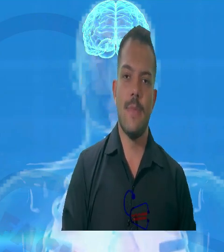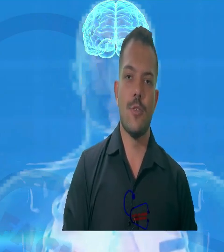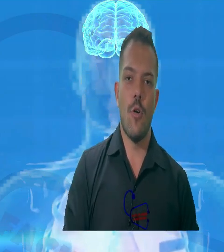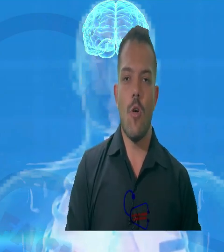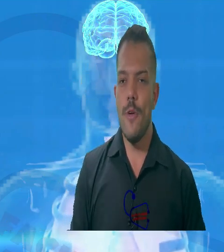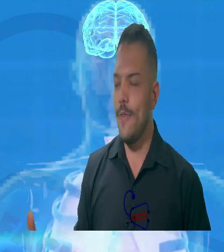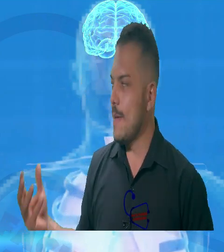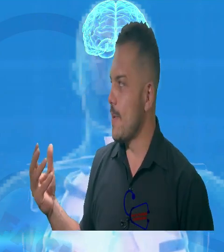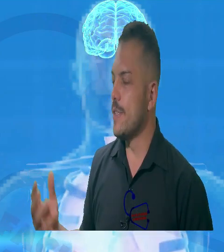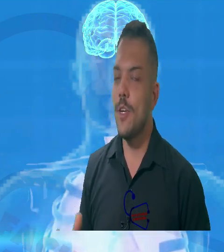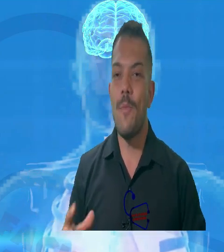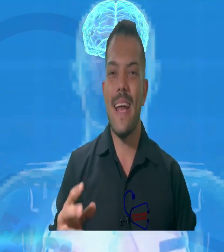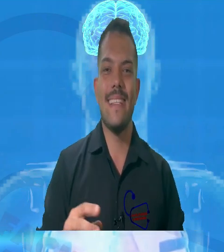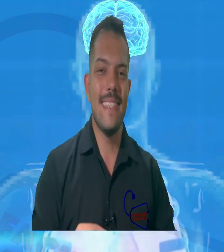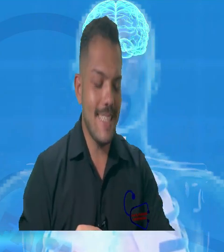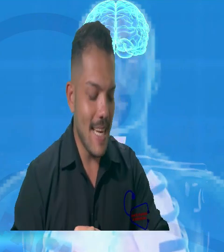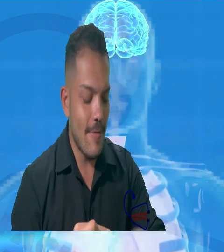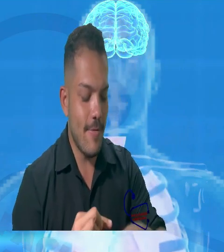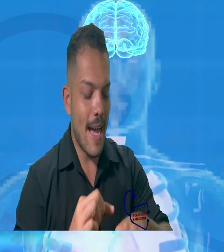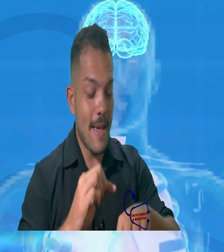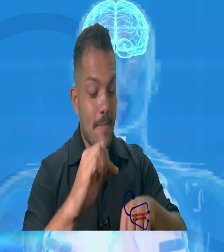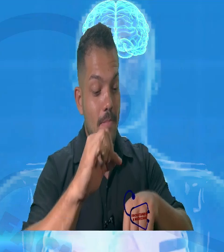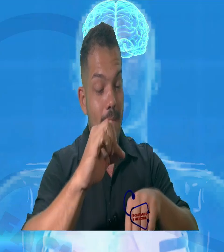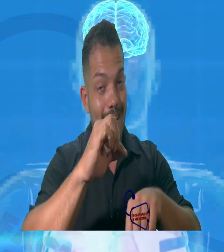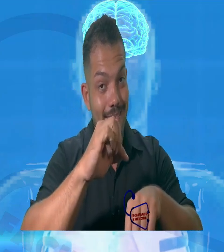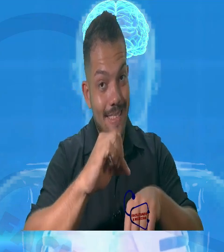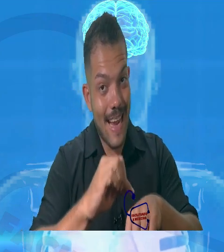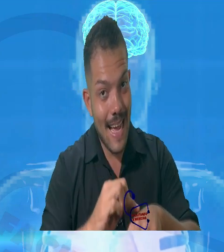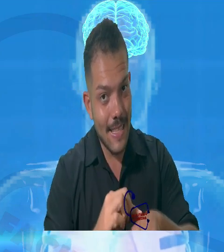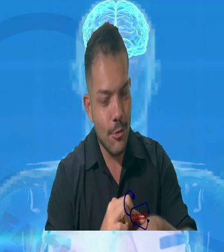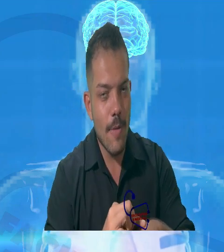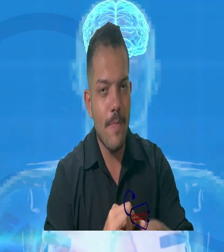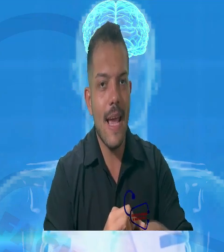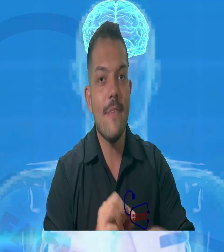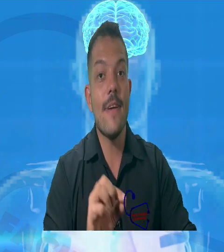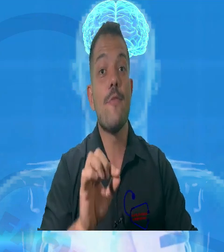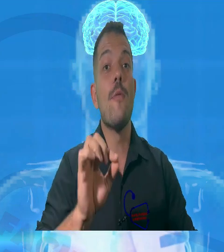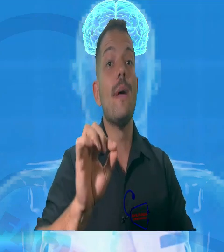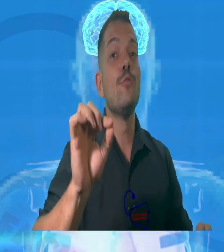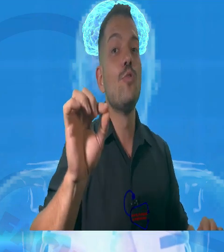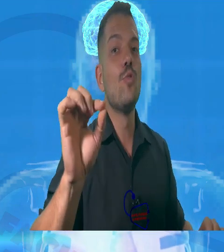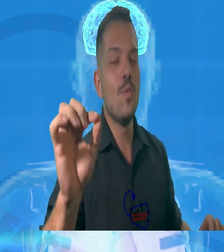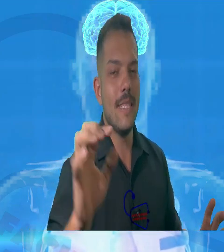guys, as I told you, the parasite will enter your skin and form tunnels,